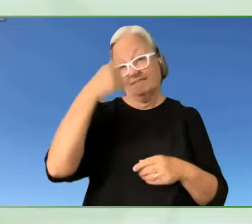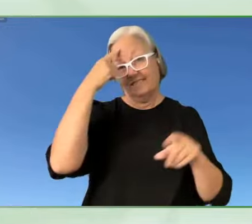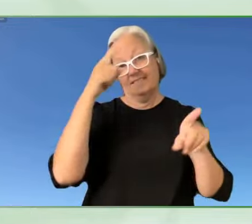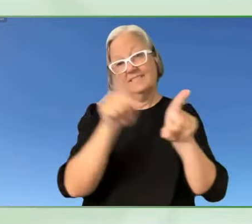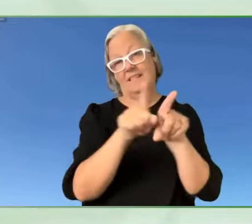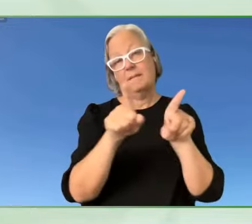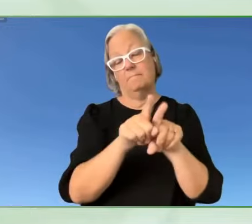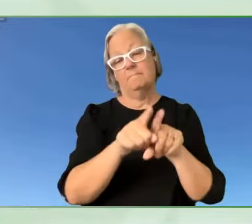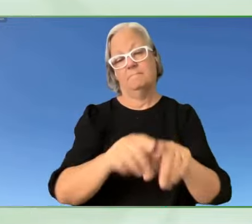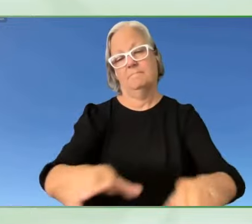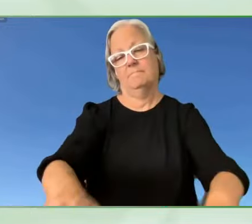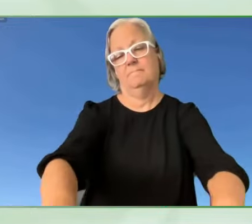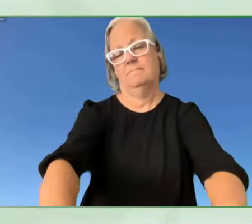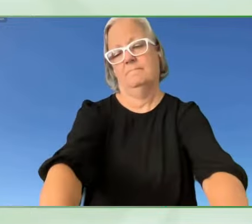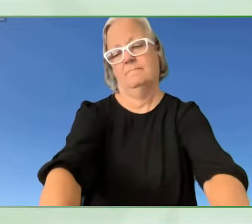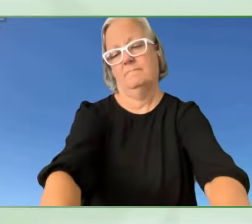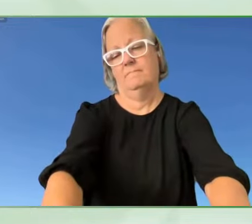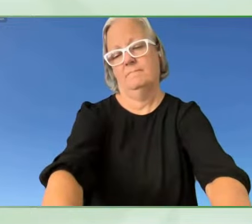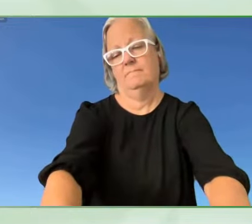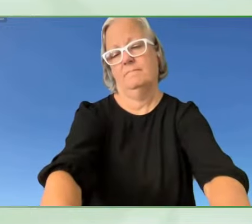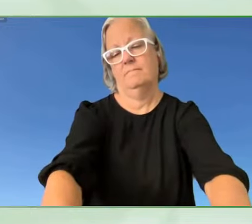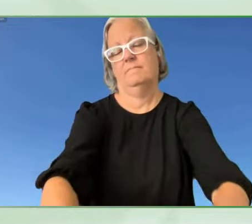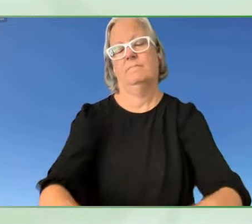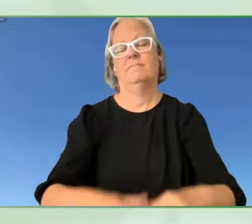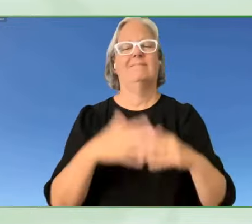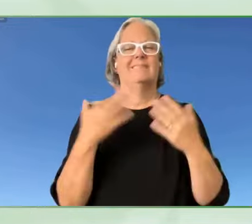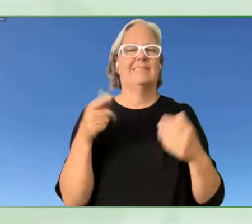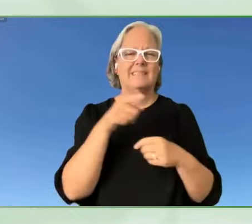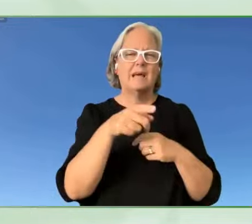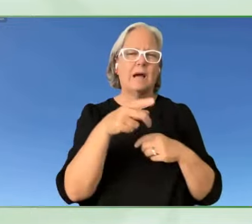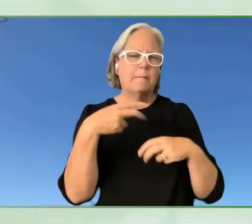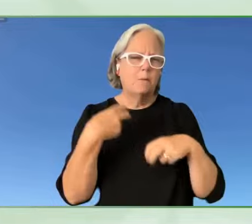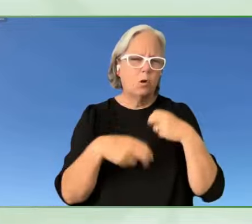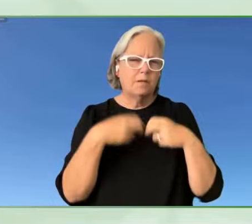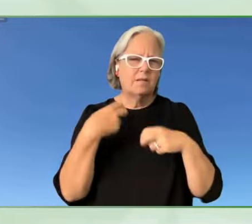transition from equality to justice.